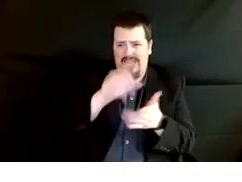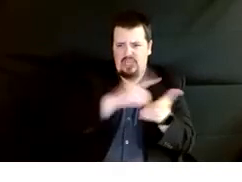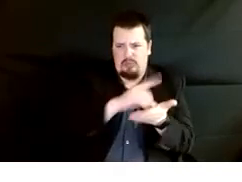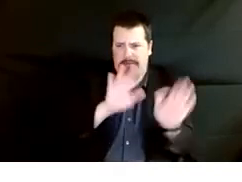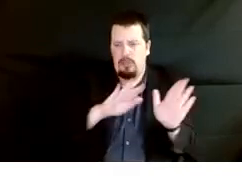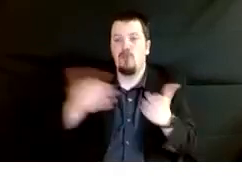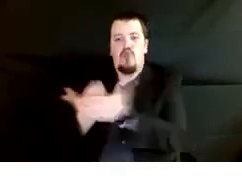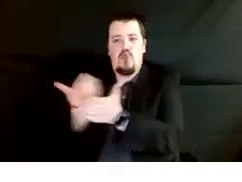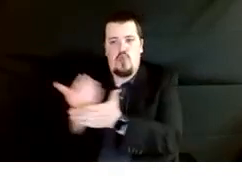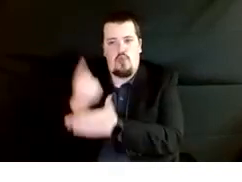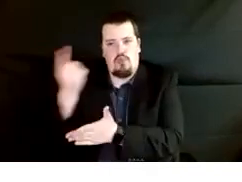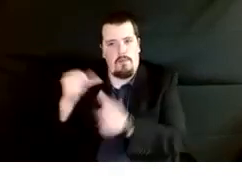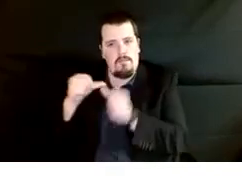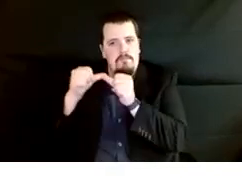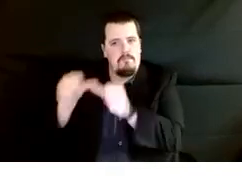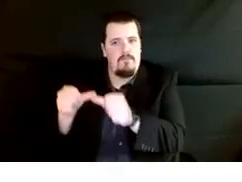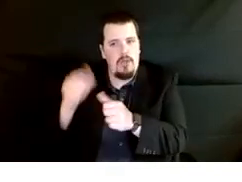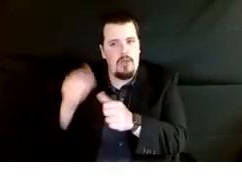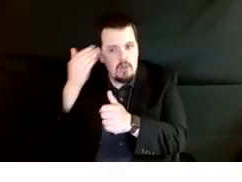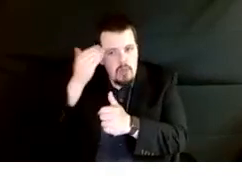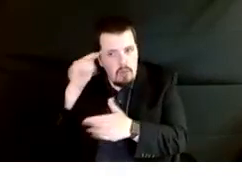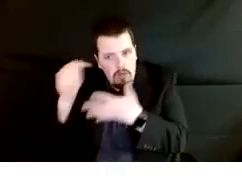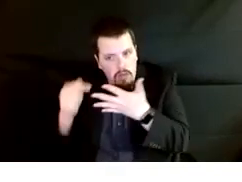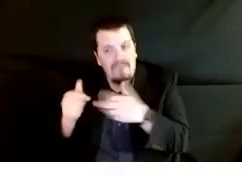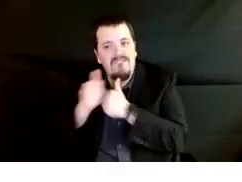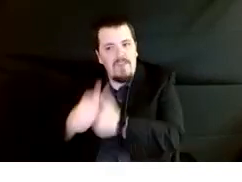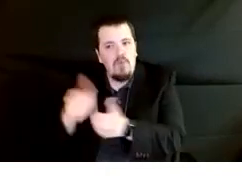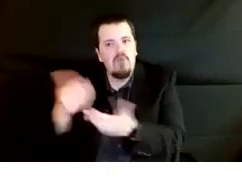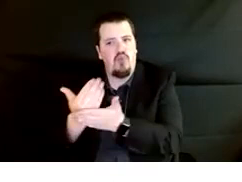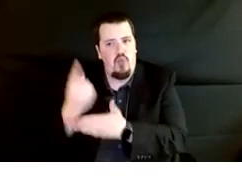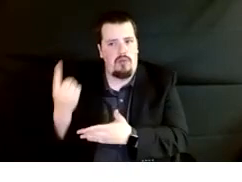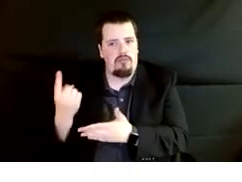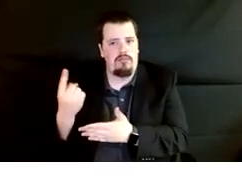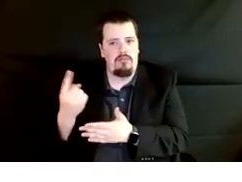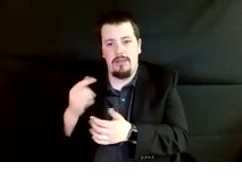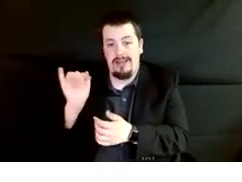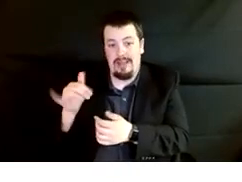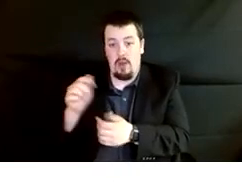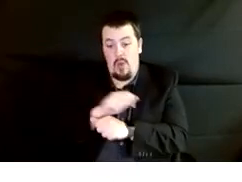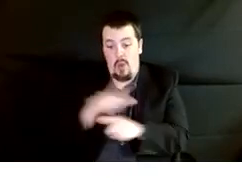these and they're in their following and that's where every one of us are ambassadors to help